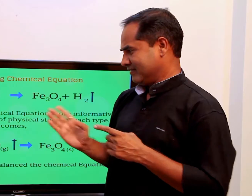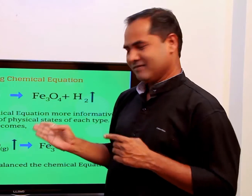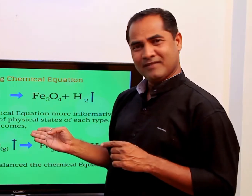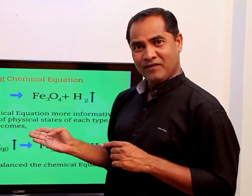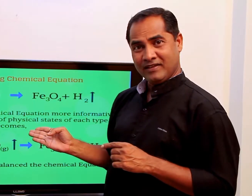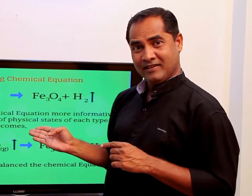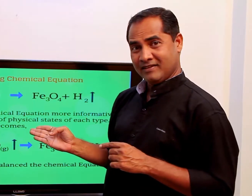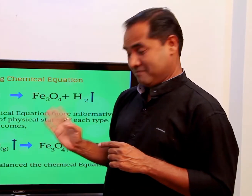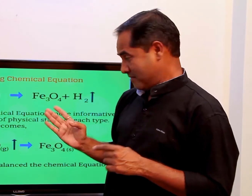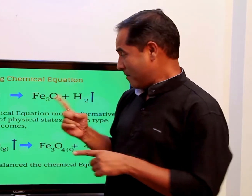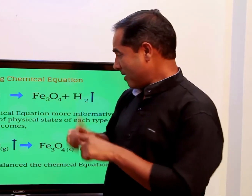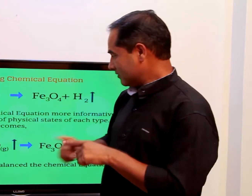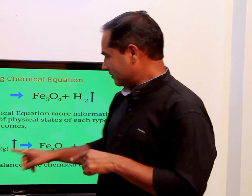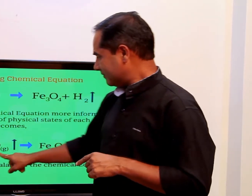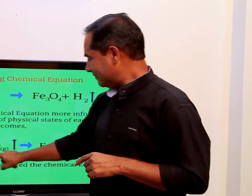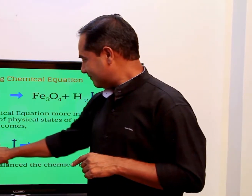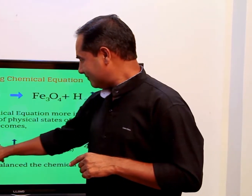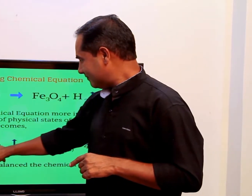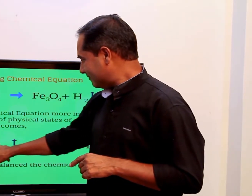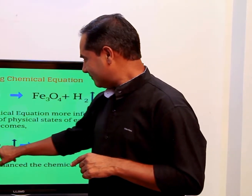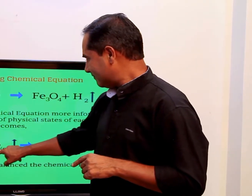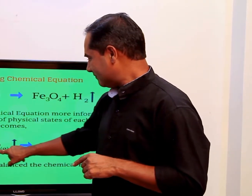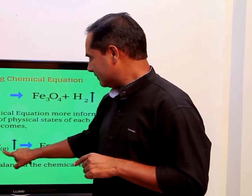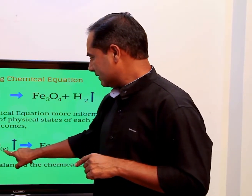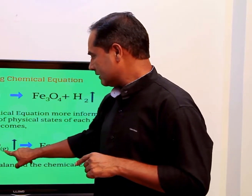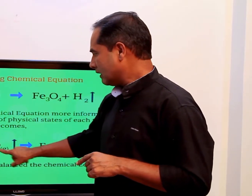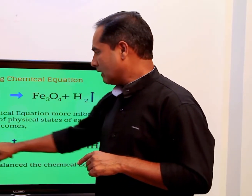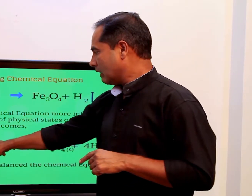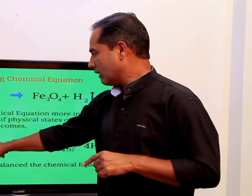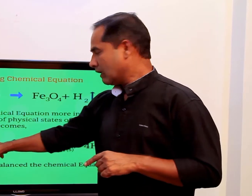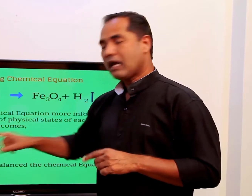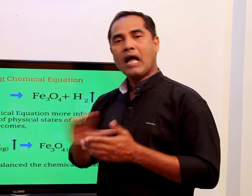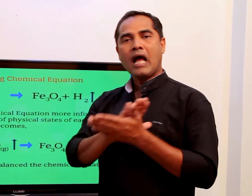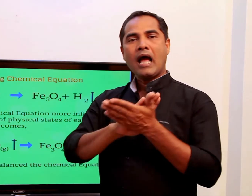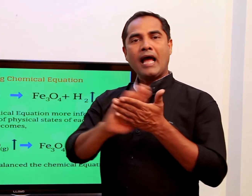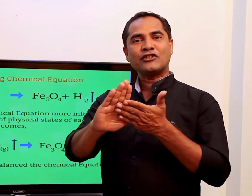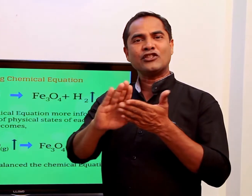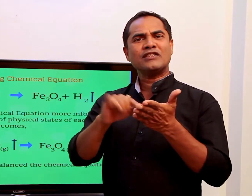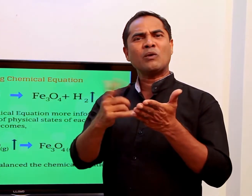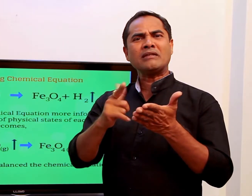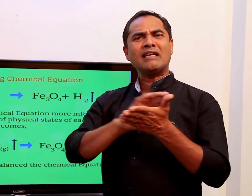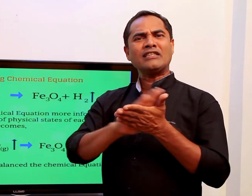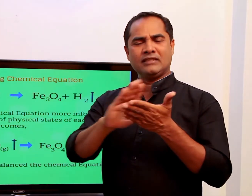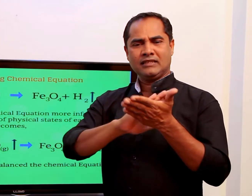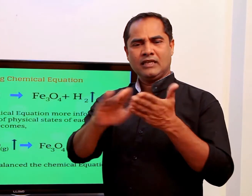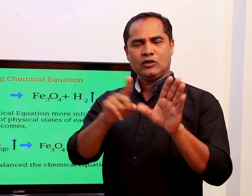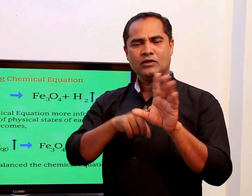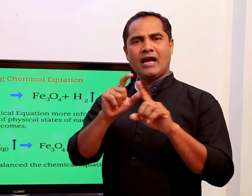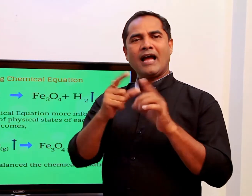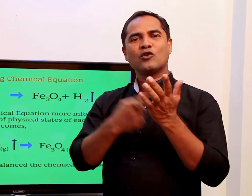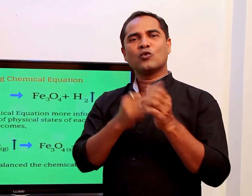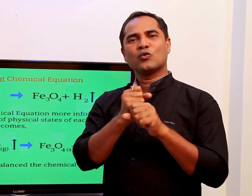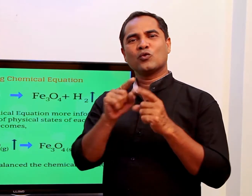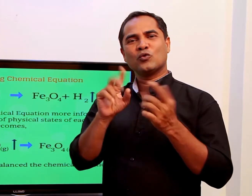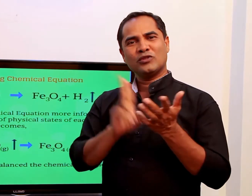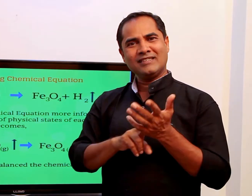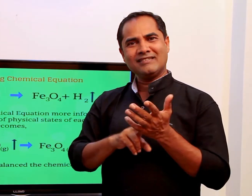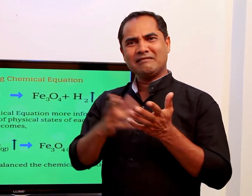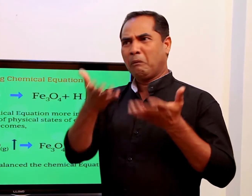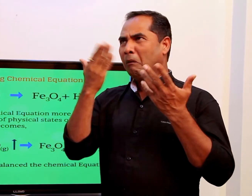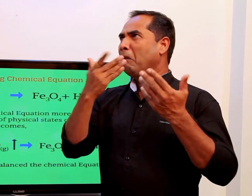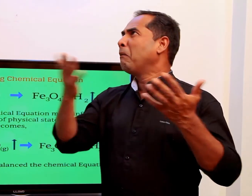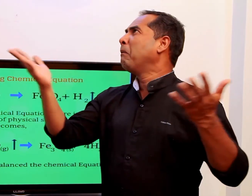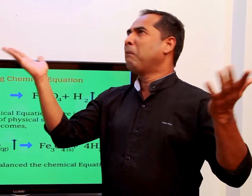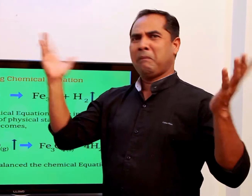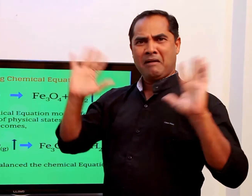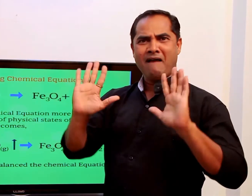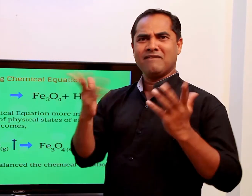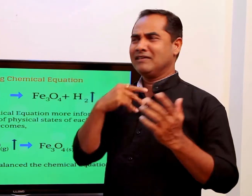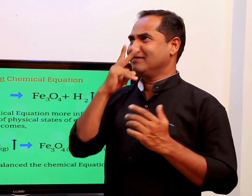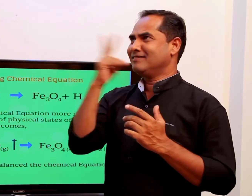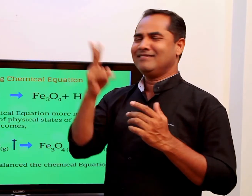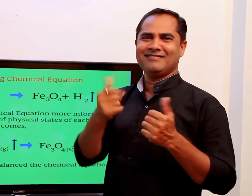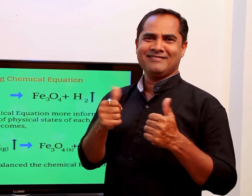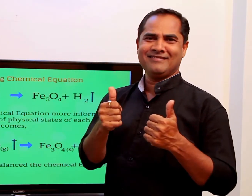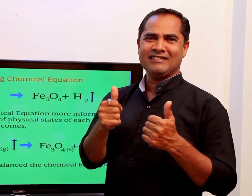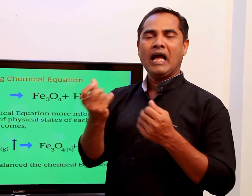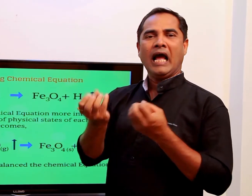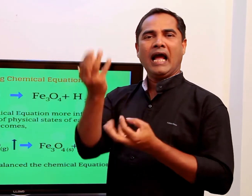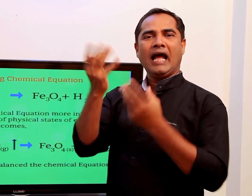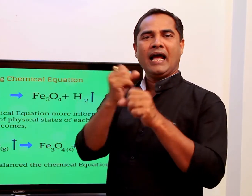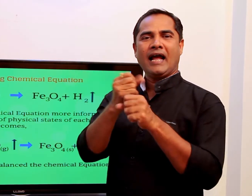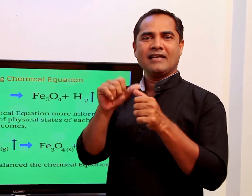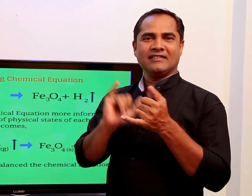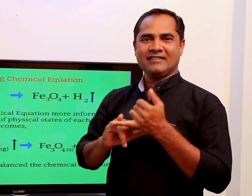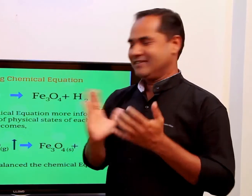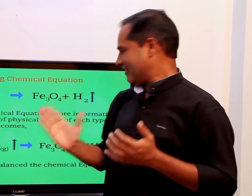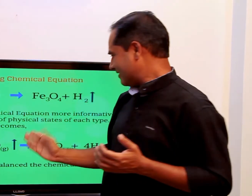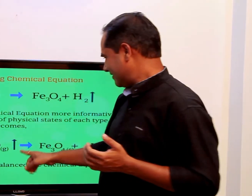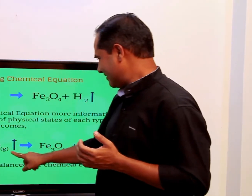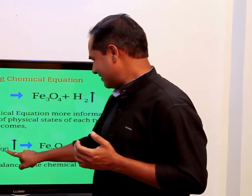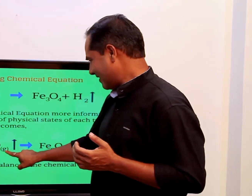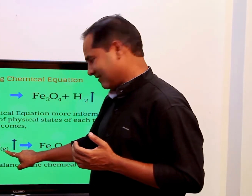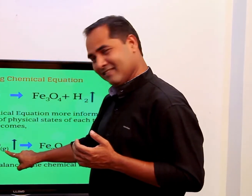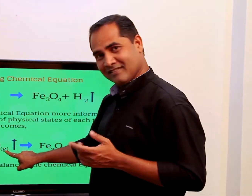solid metal so "S" stands for solid. Now in this H2O you see (G) in the bracket that stands for